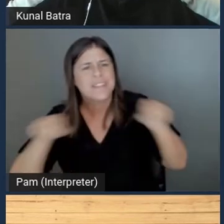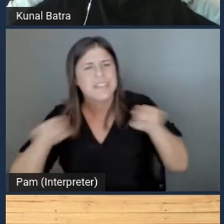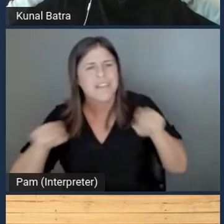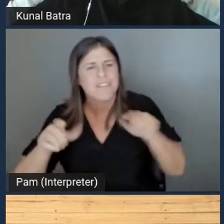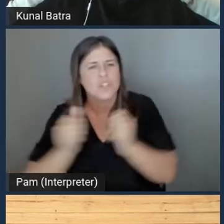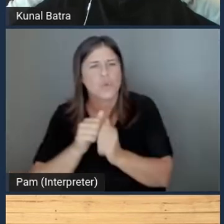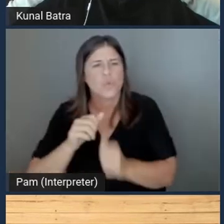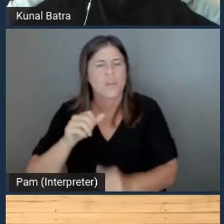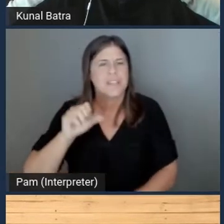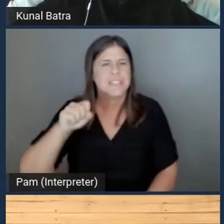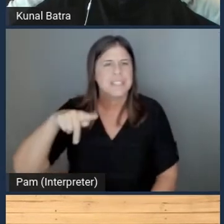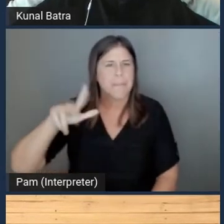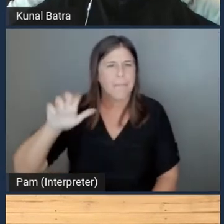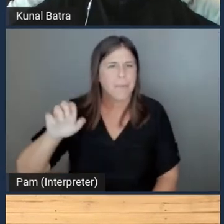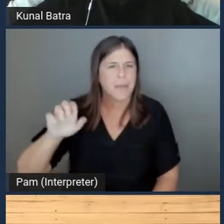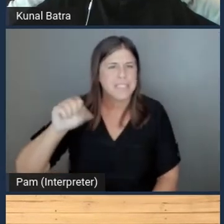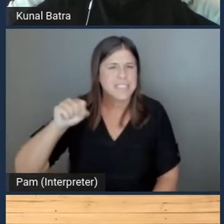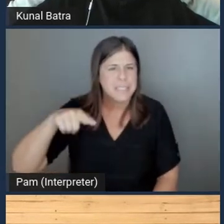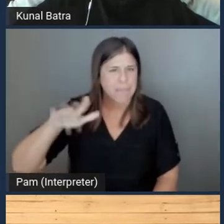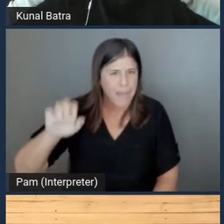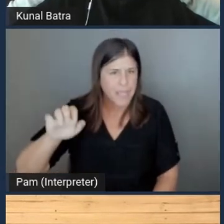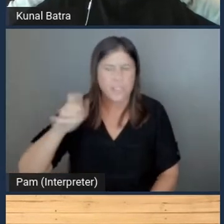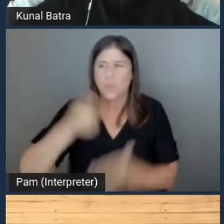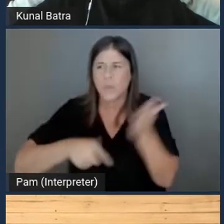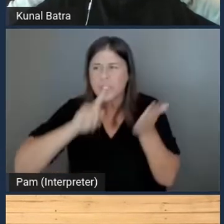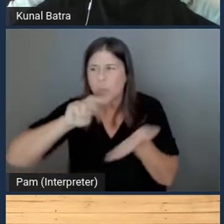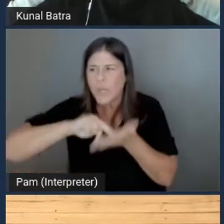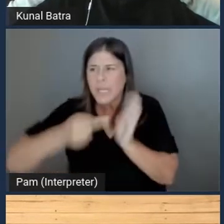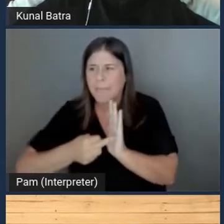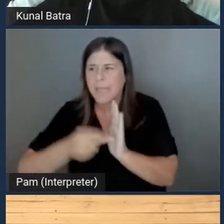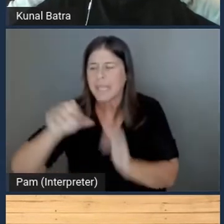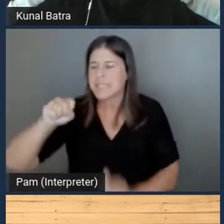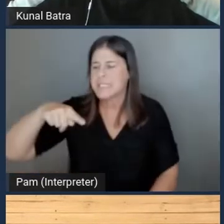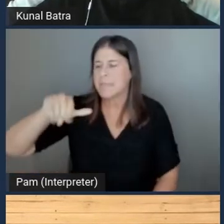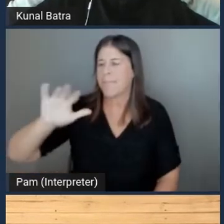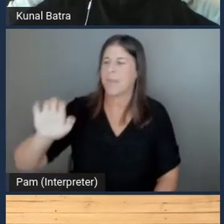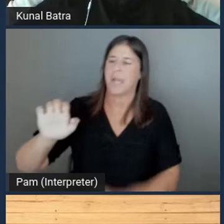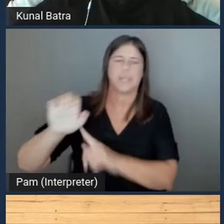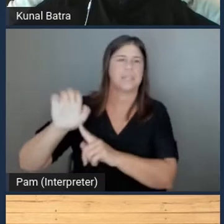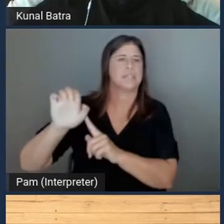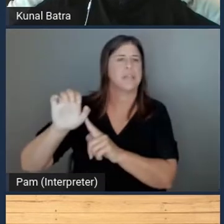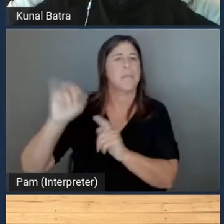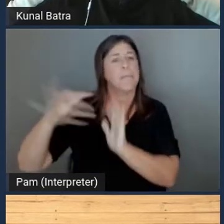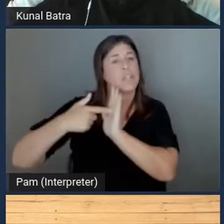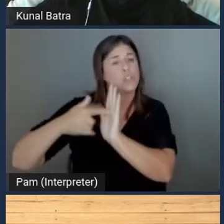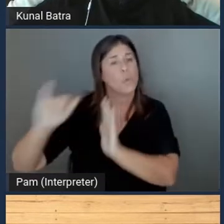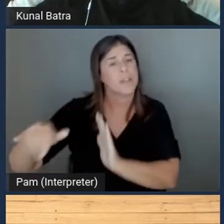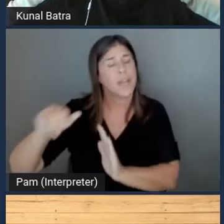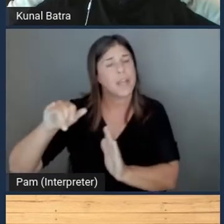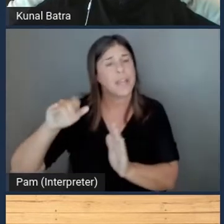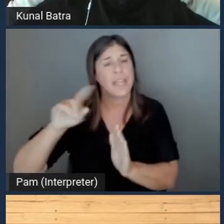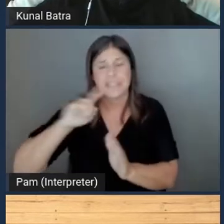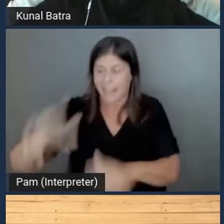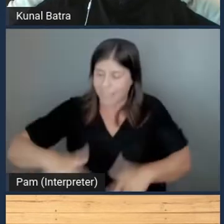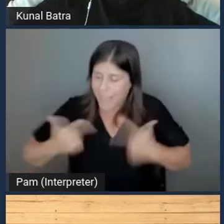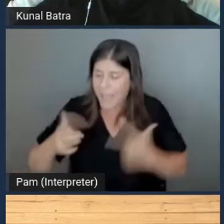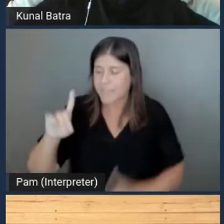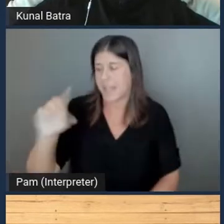or what SPICE really means. And here's a label SPICE is showing you that this is a dataset. So SPICE